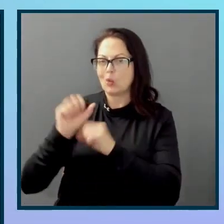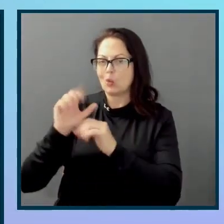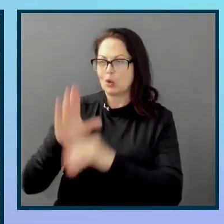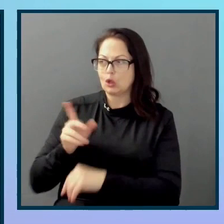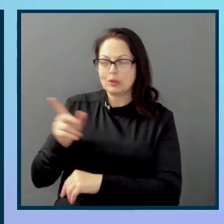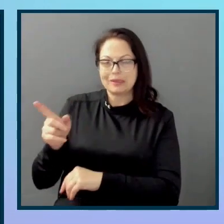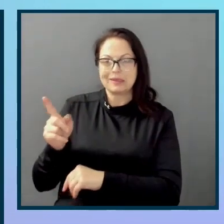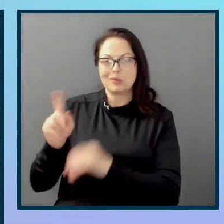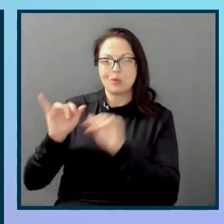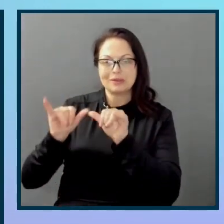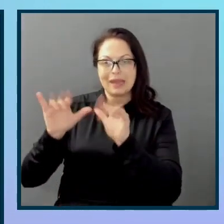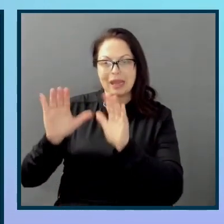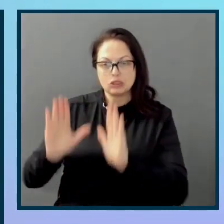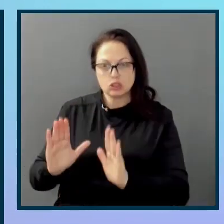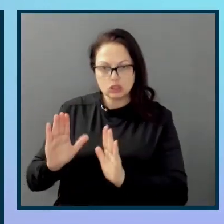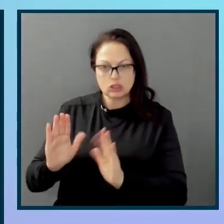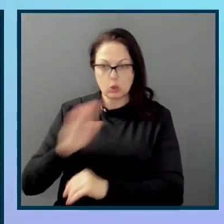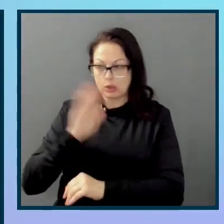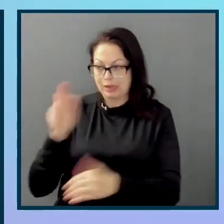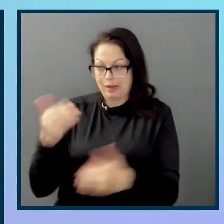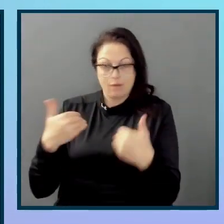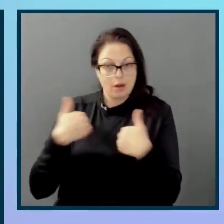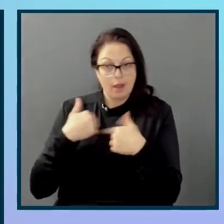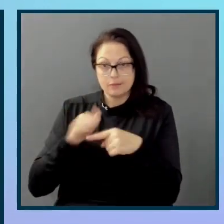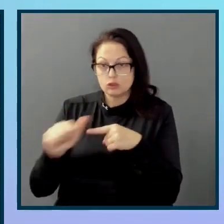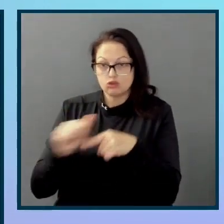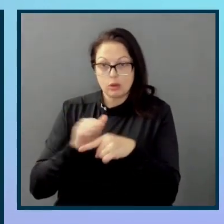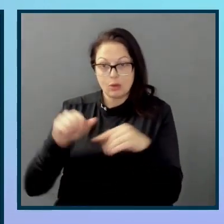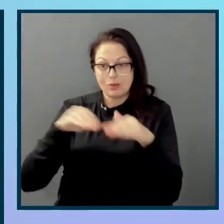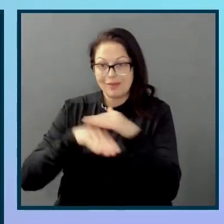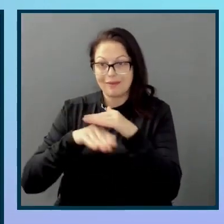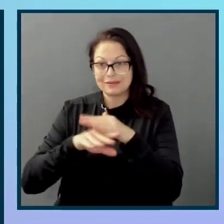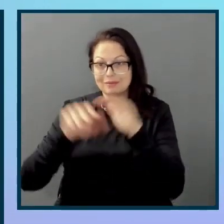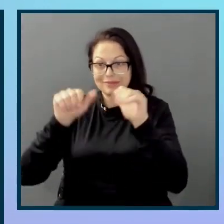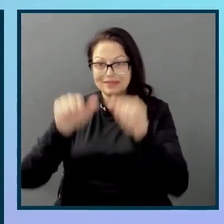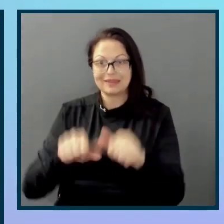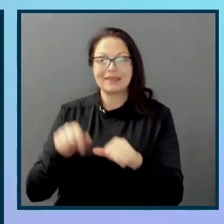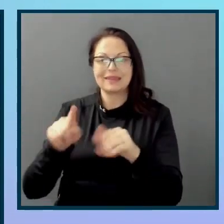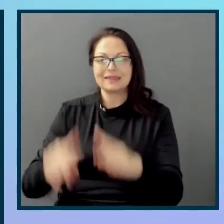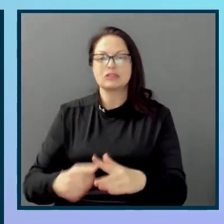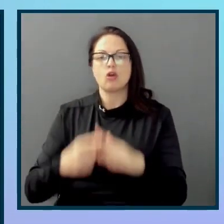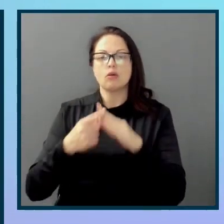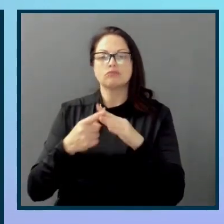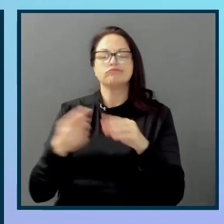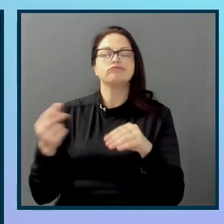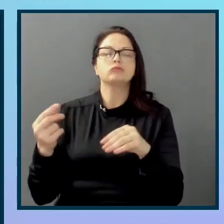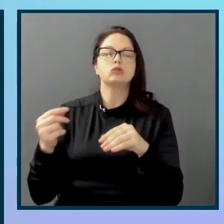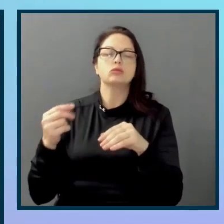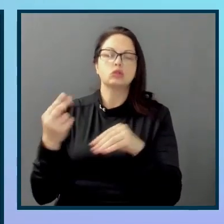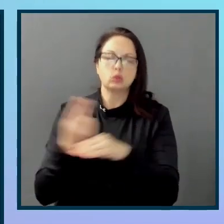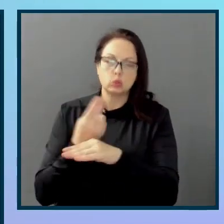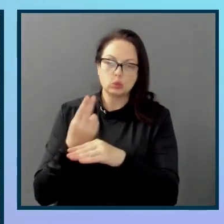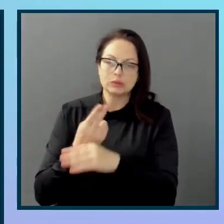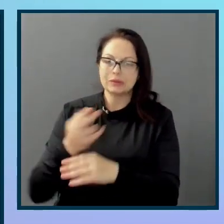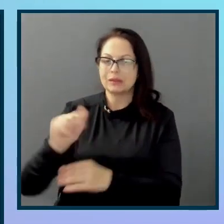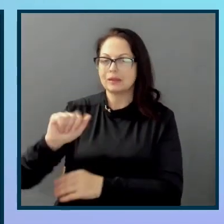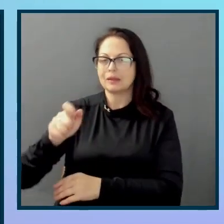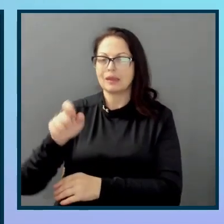and had never had any accessibility training before. He started using the axe tool. And he built a lot of his knowledge base